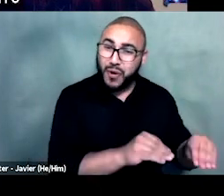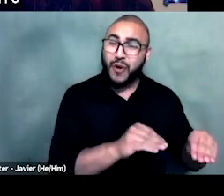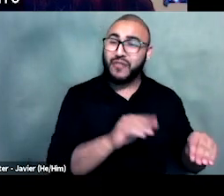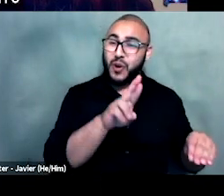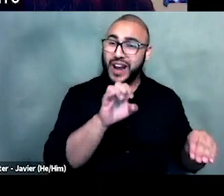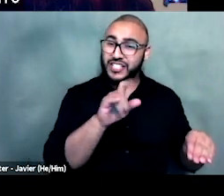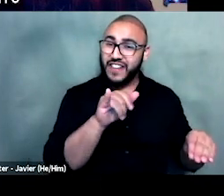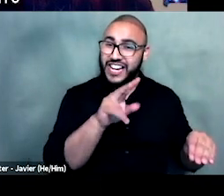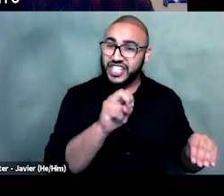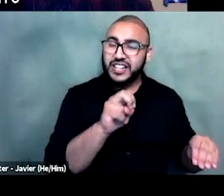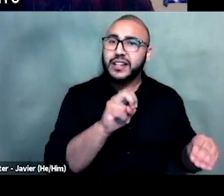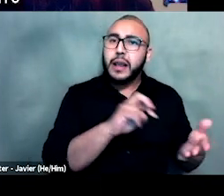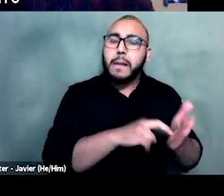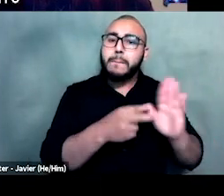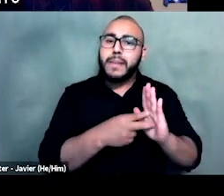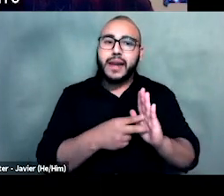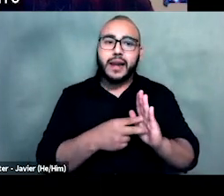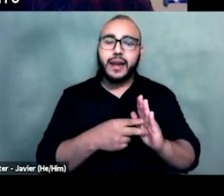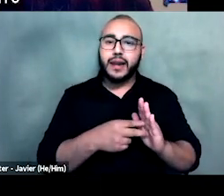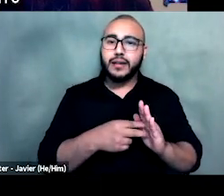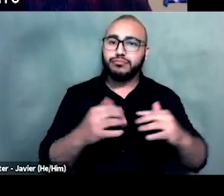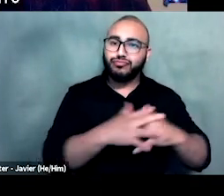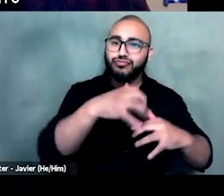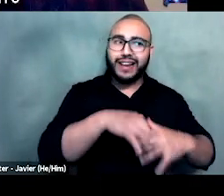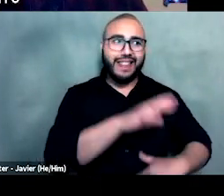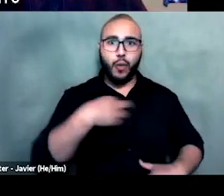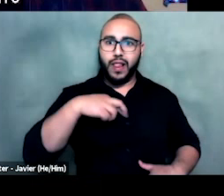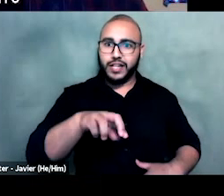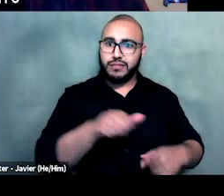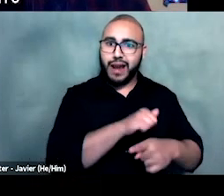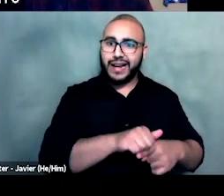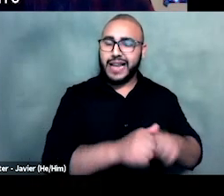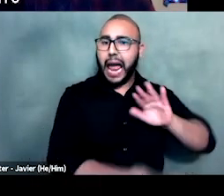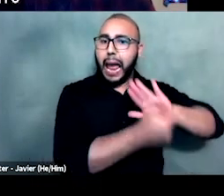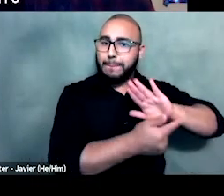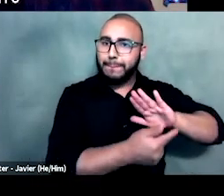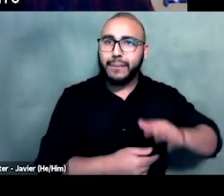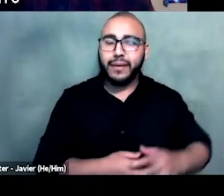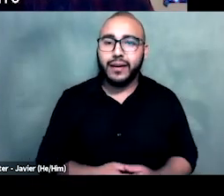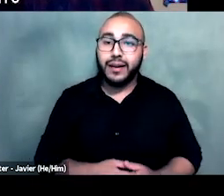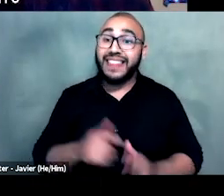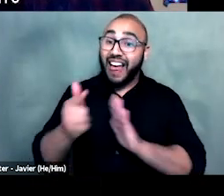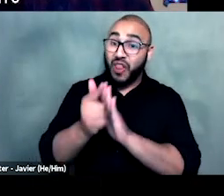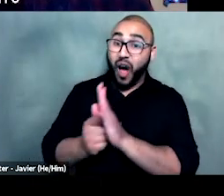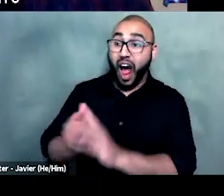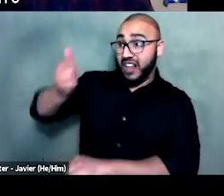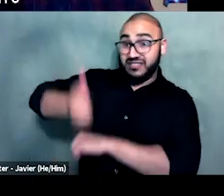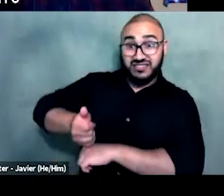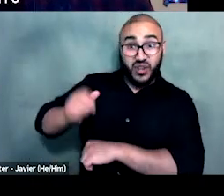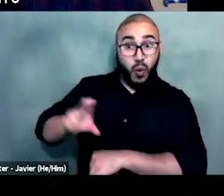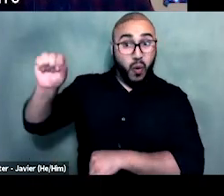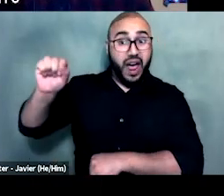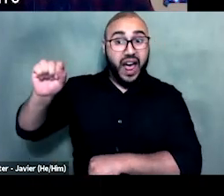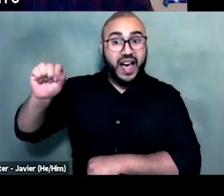basically outlawed Native American religious practices. And these laws were kept in place